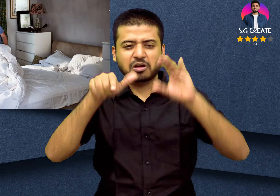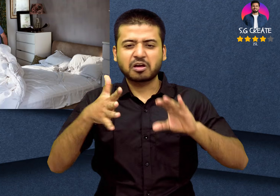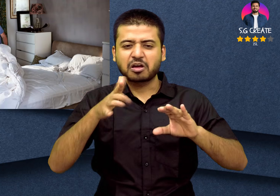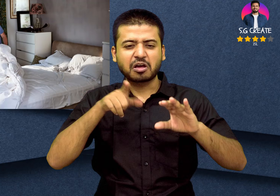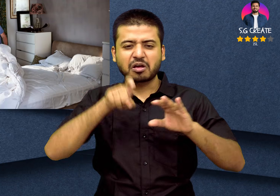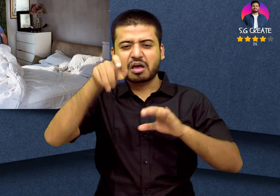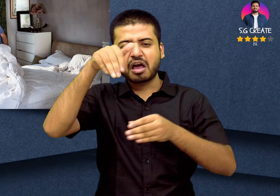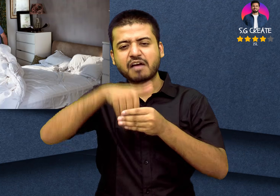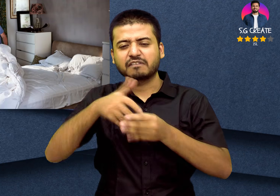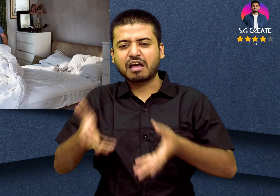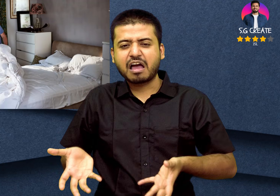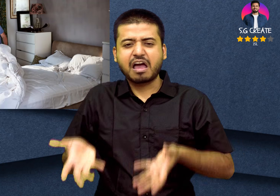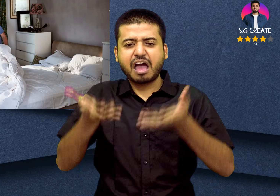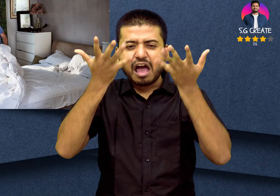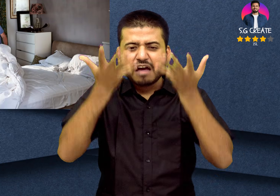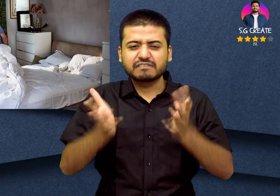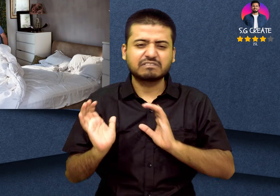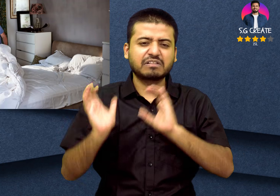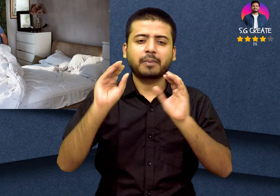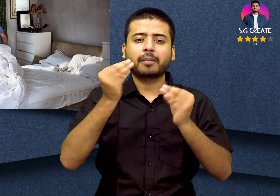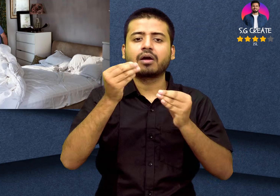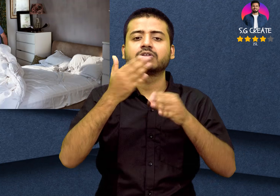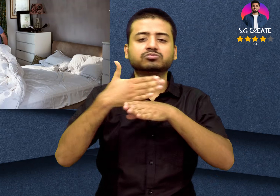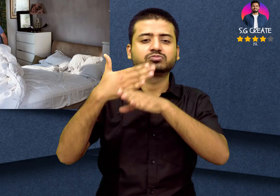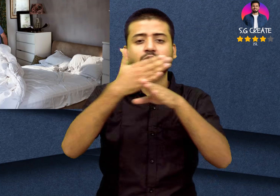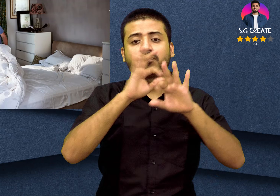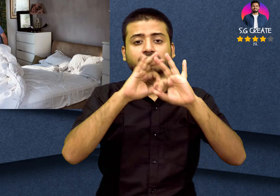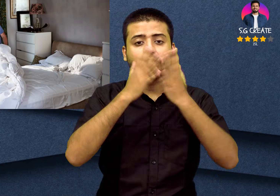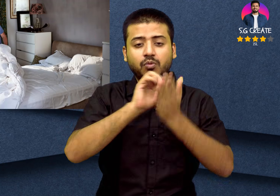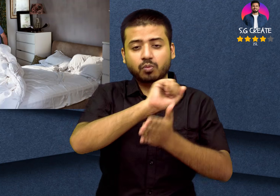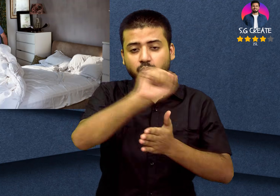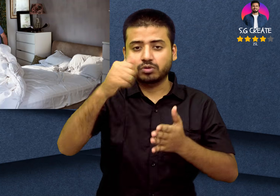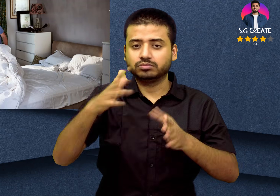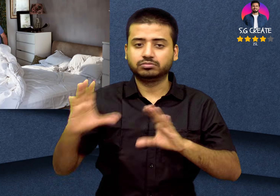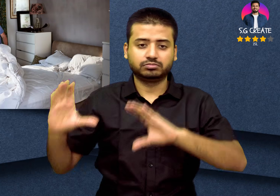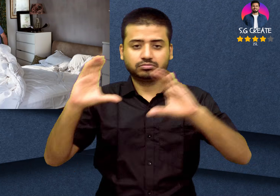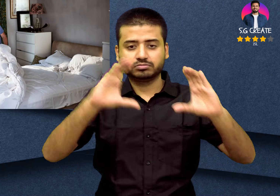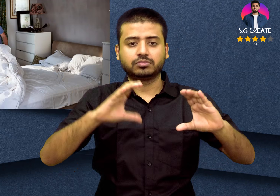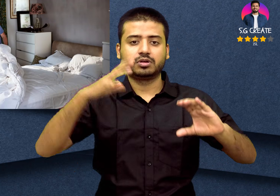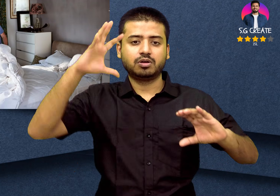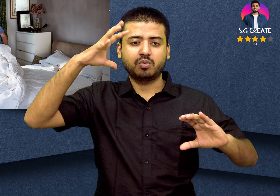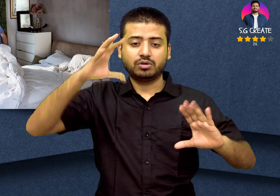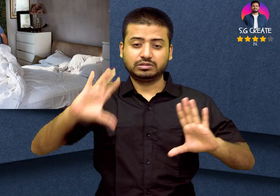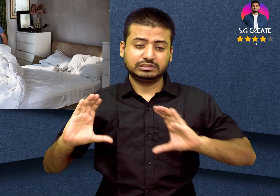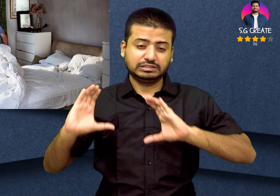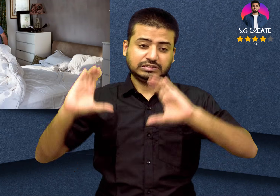bed from your daily life, and you have a potent biological cocktail. Over time, this buildup